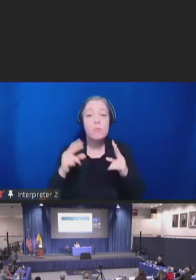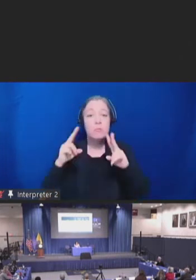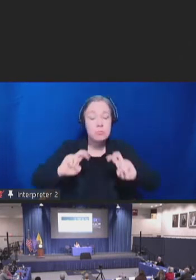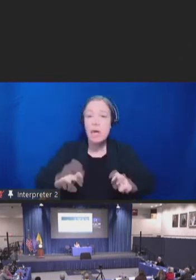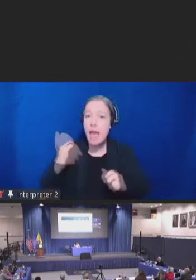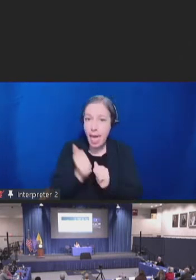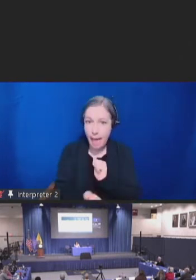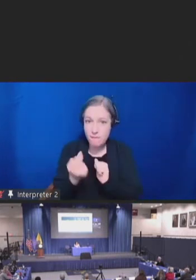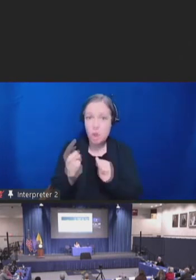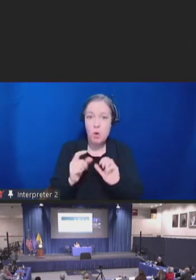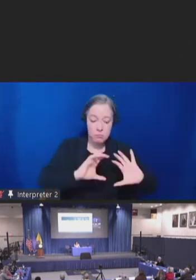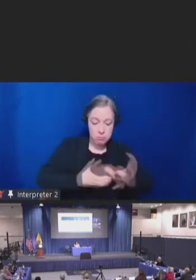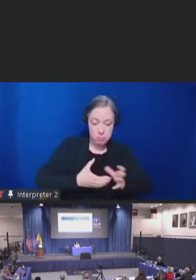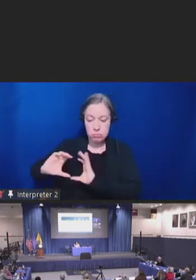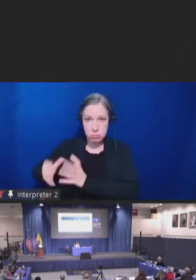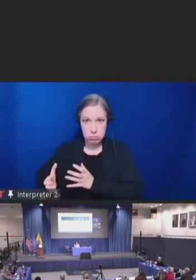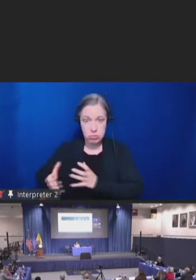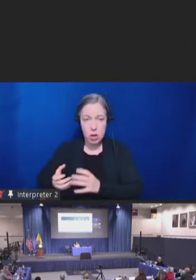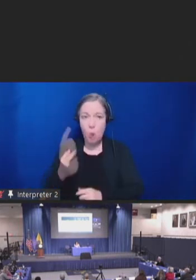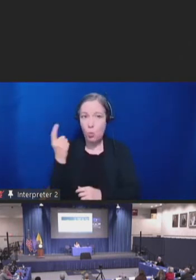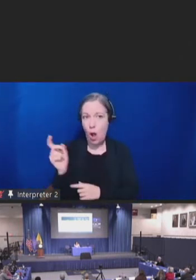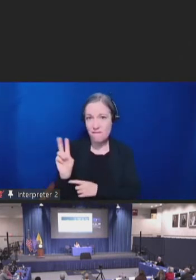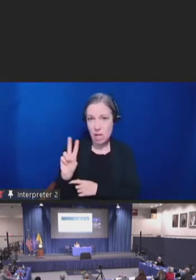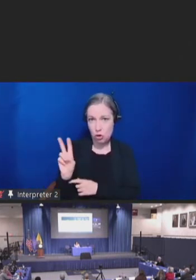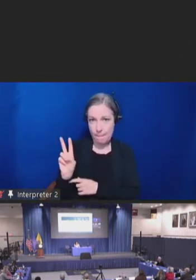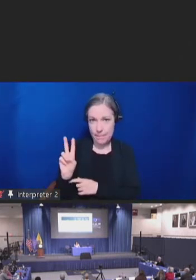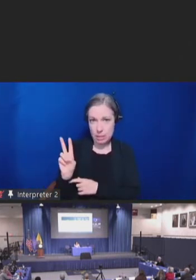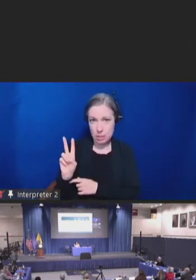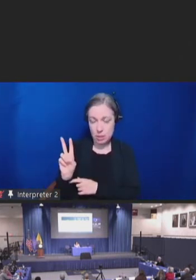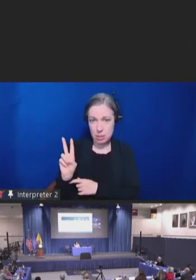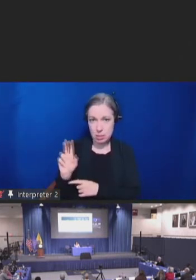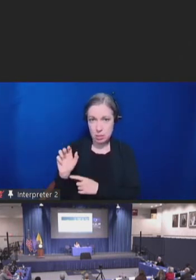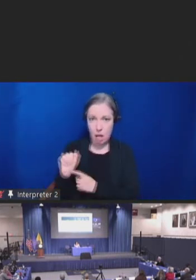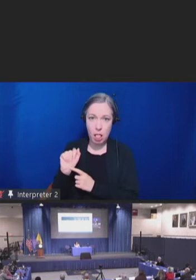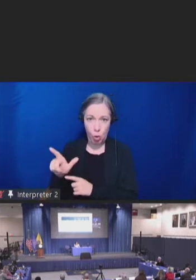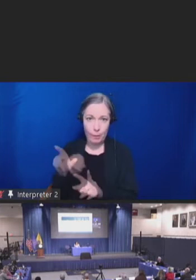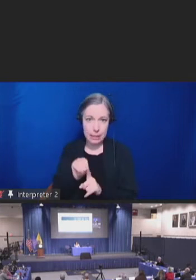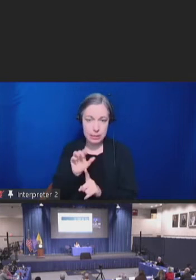And then the only variability in aluminum exposure would be just from the different products received.